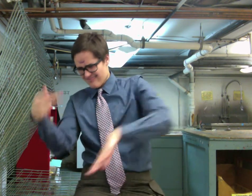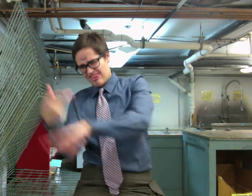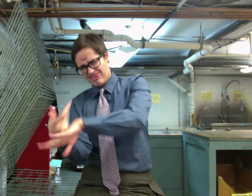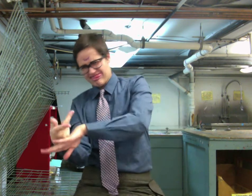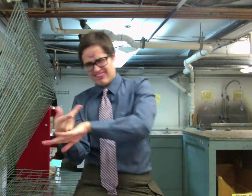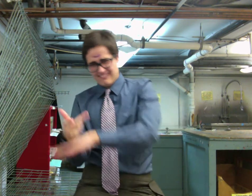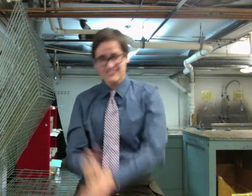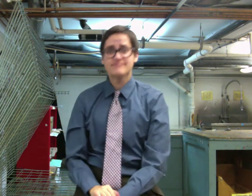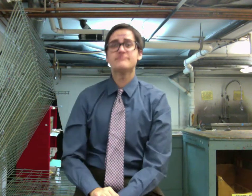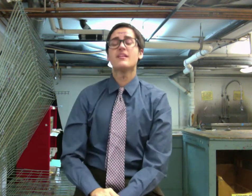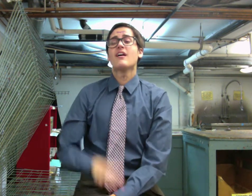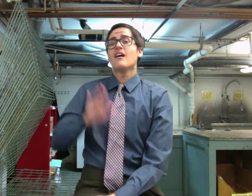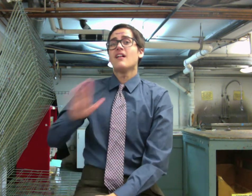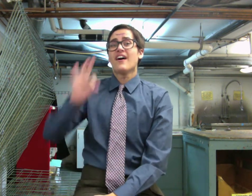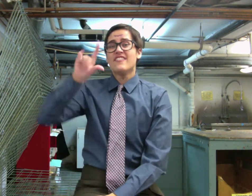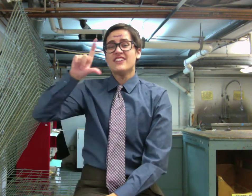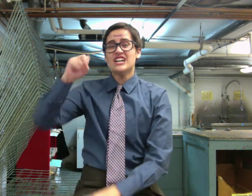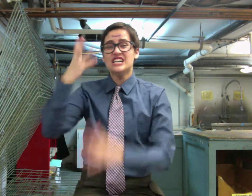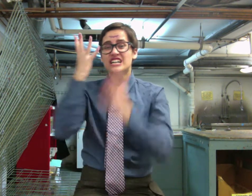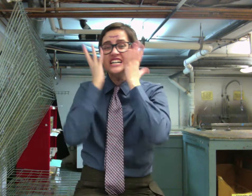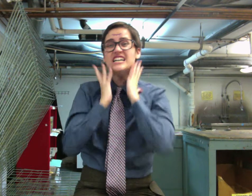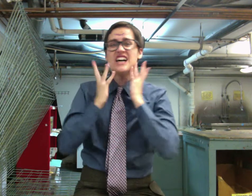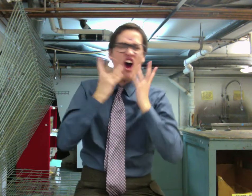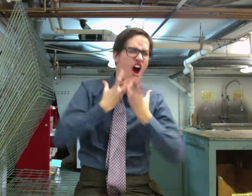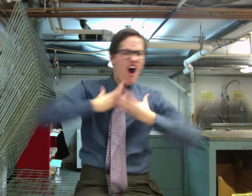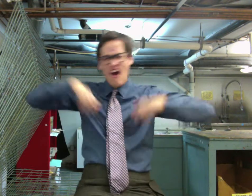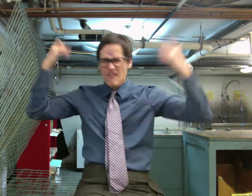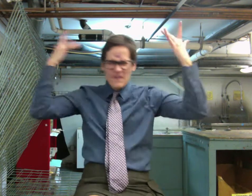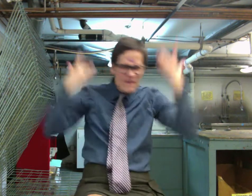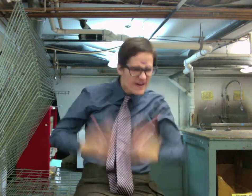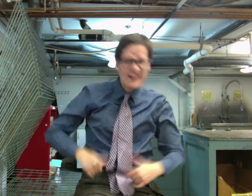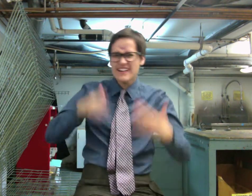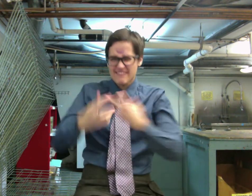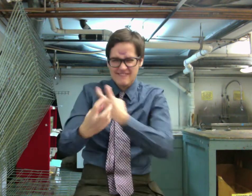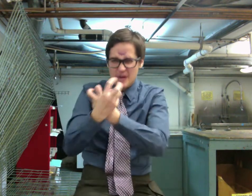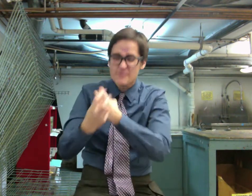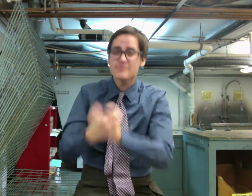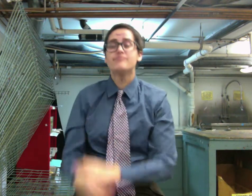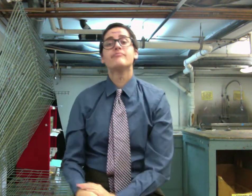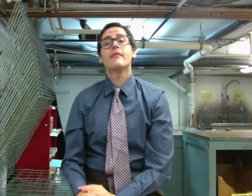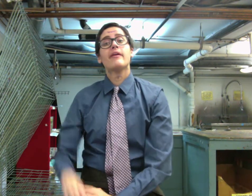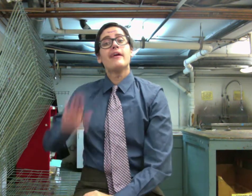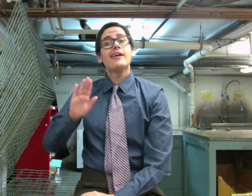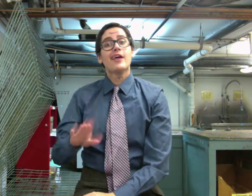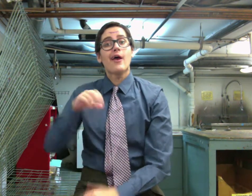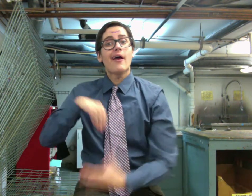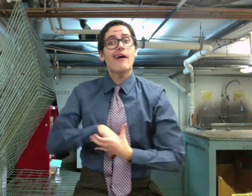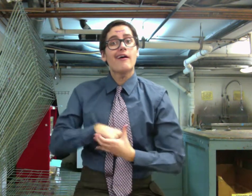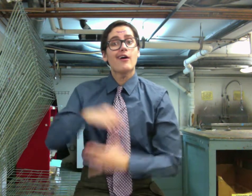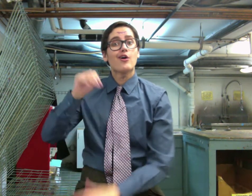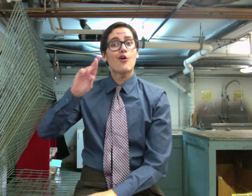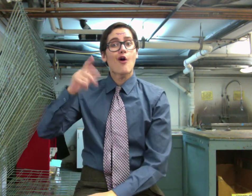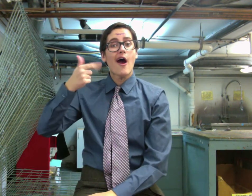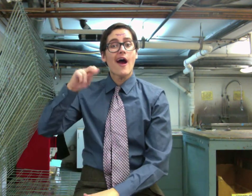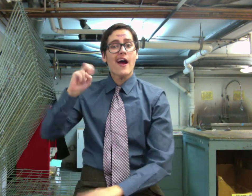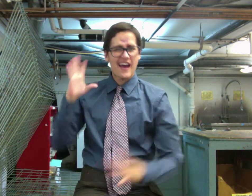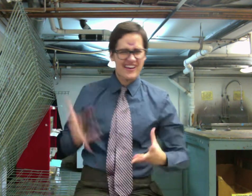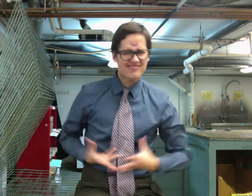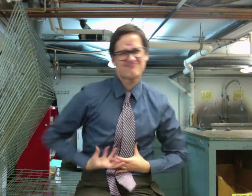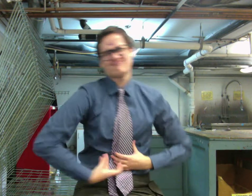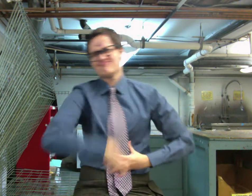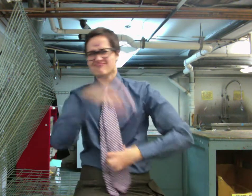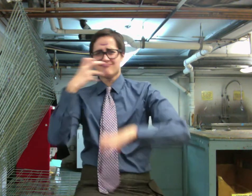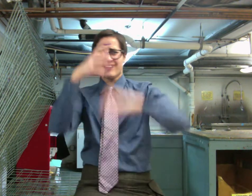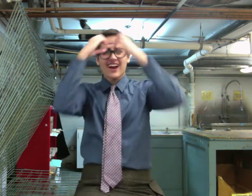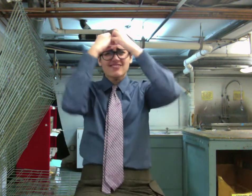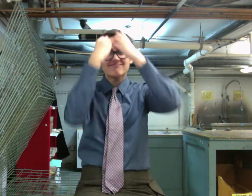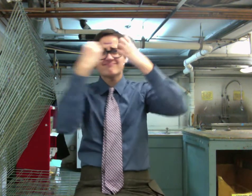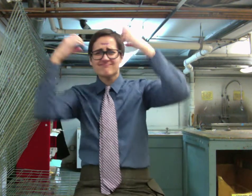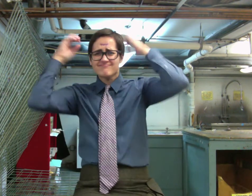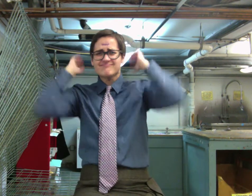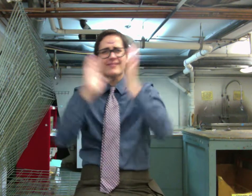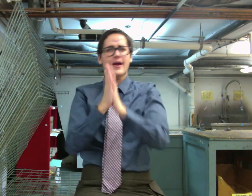with most of its organs inverted and strung around its exposed skull like an